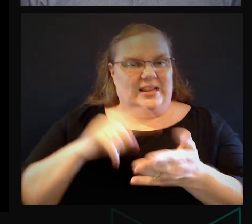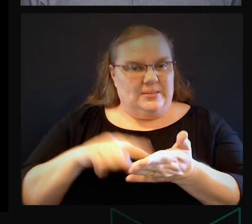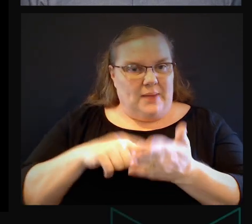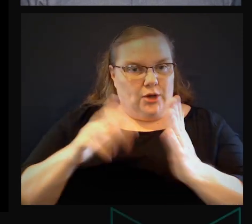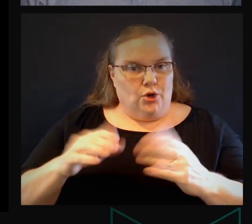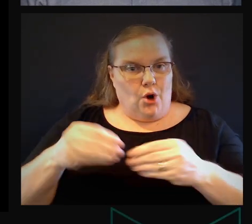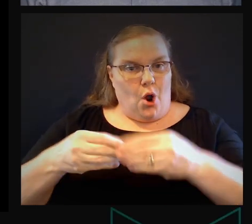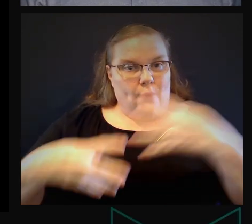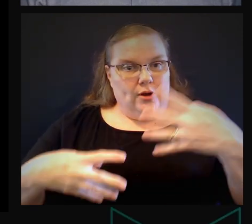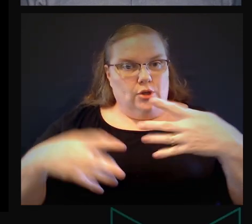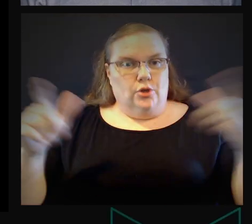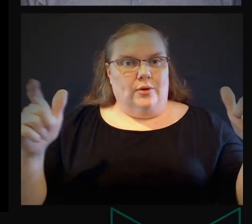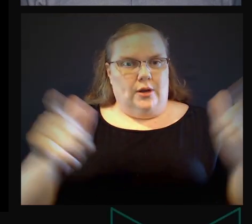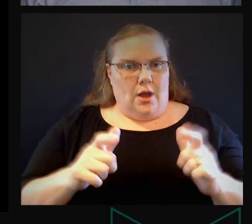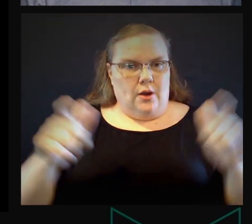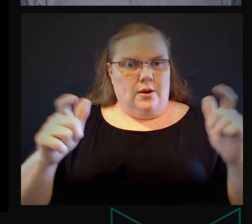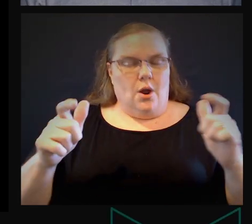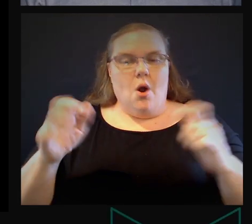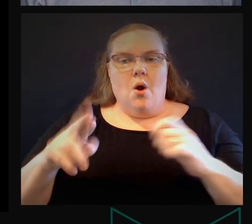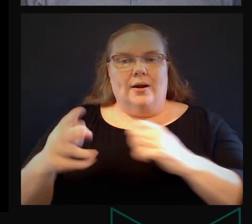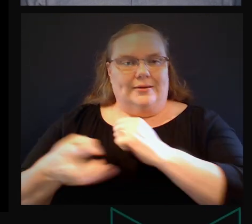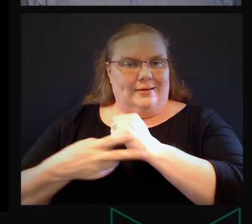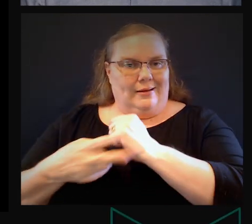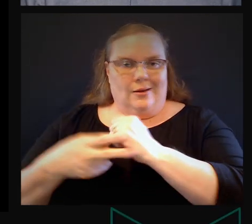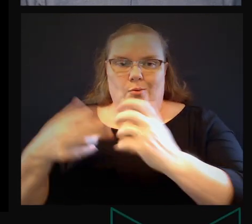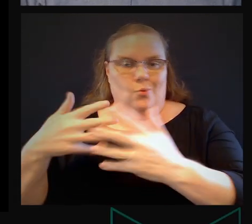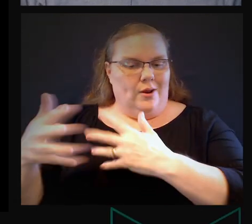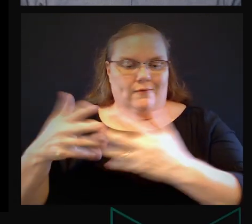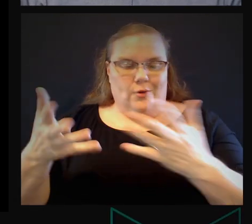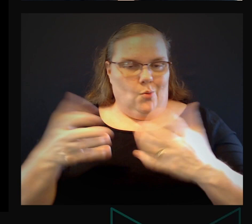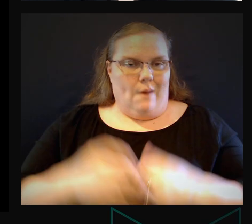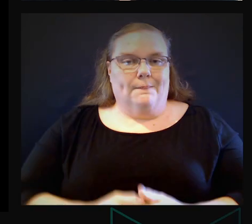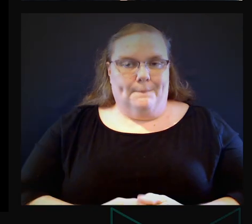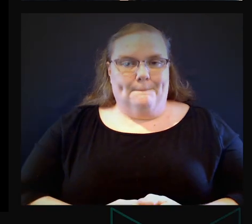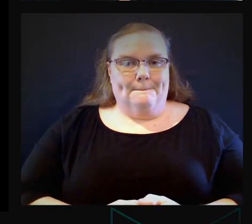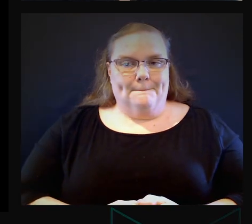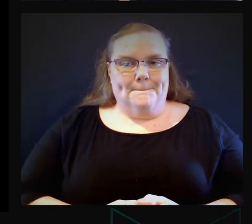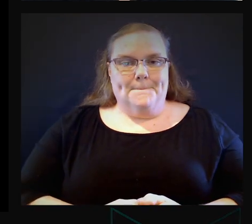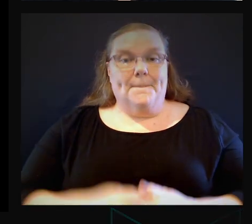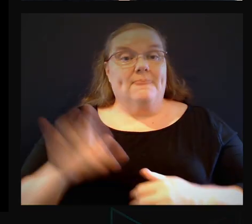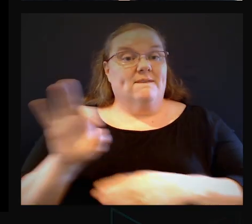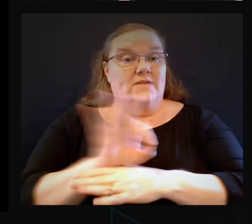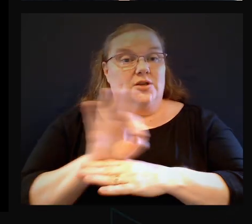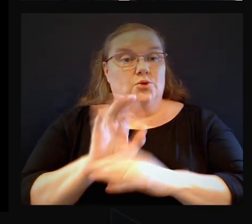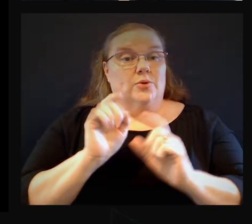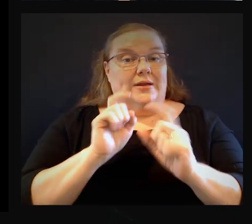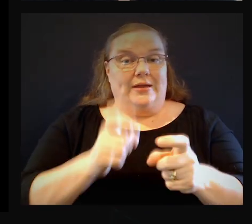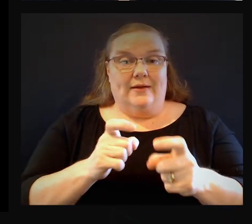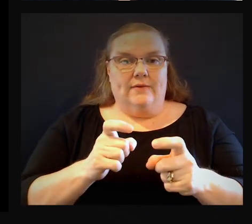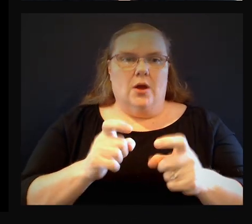you can resize it or dock it any way you want. This feature will help to give a great productivity boost